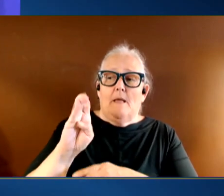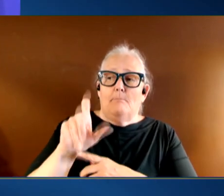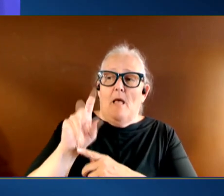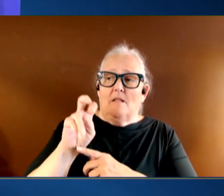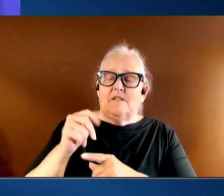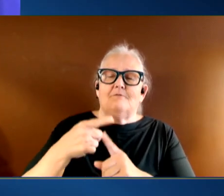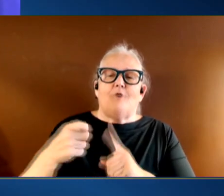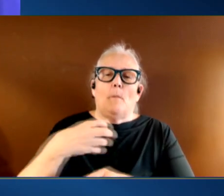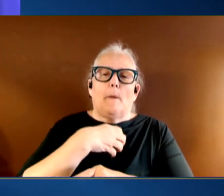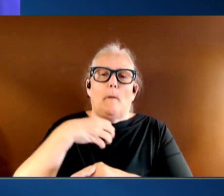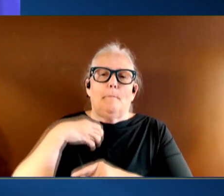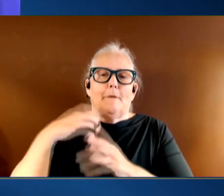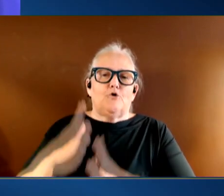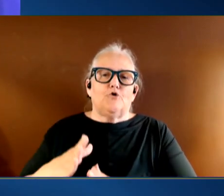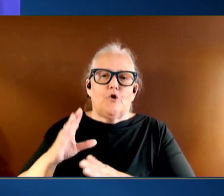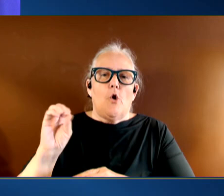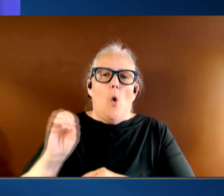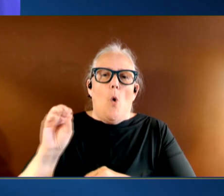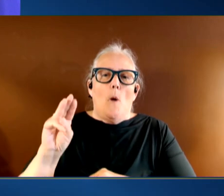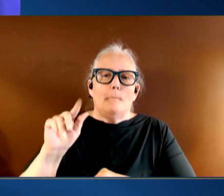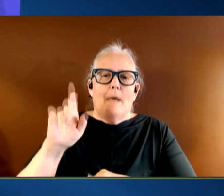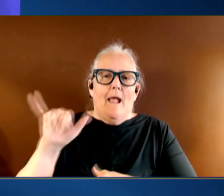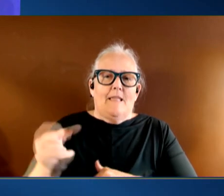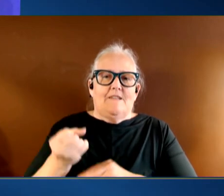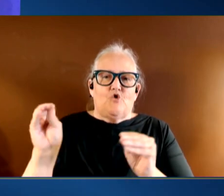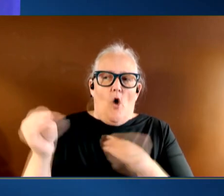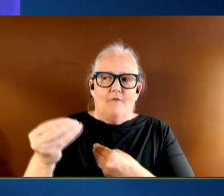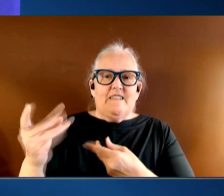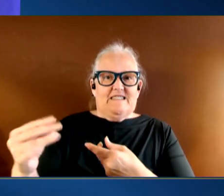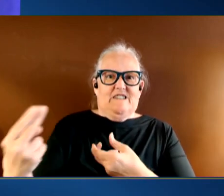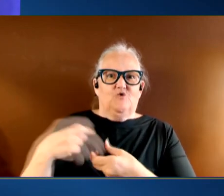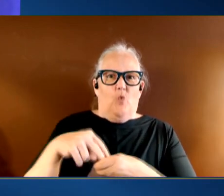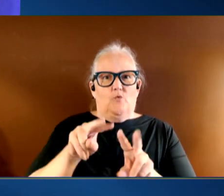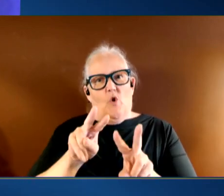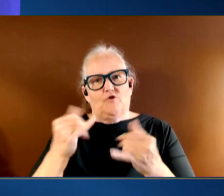Commissioner O'Malley's office, who's here with us today. So, again, just so grateful.